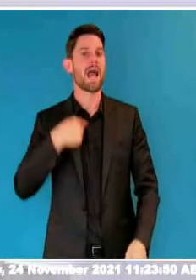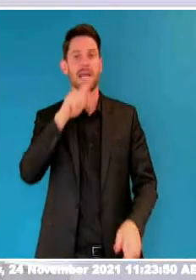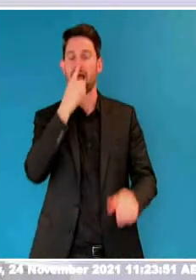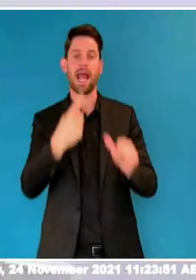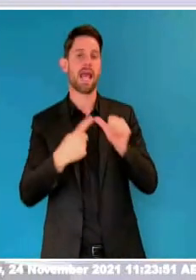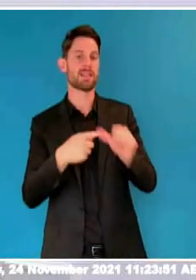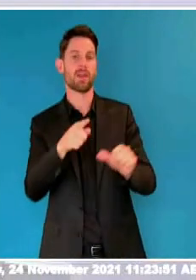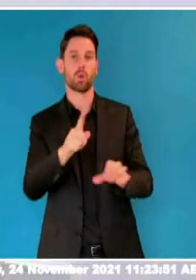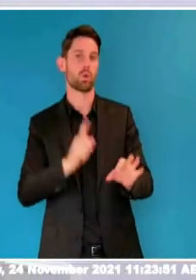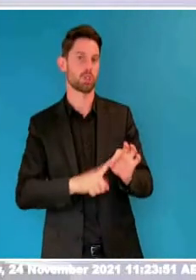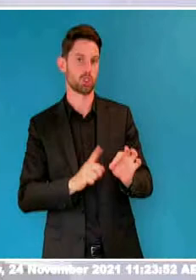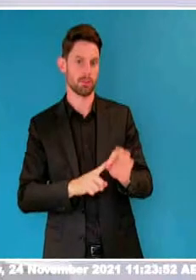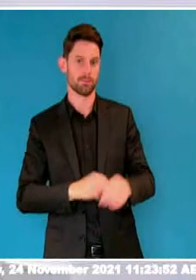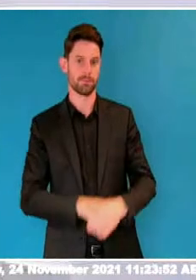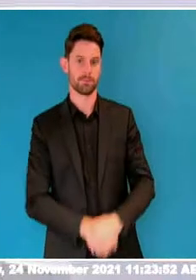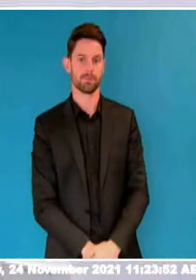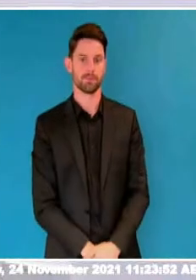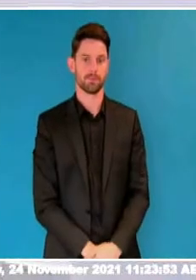Thank you.